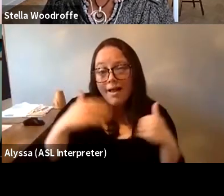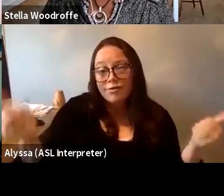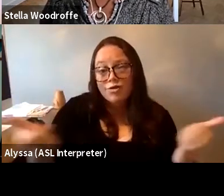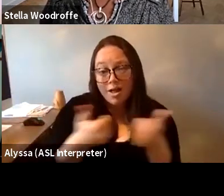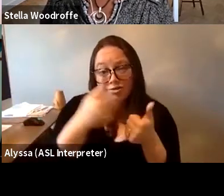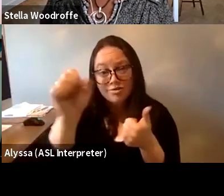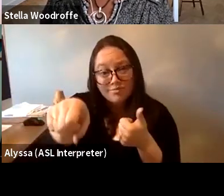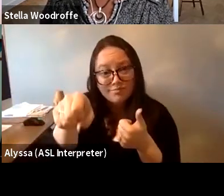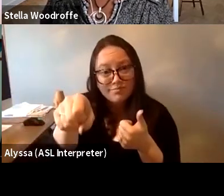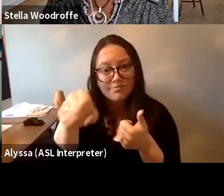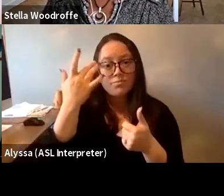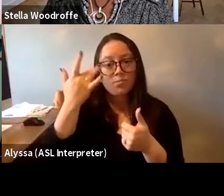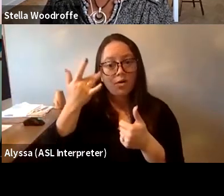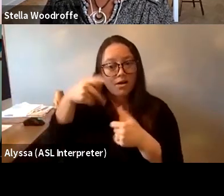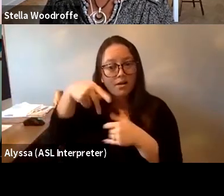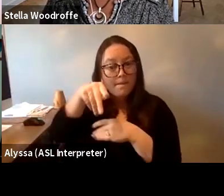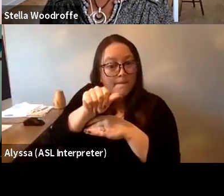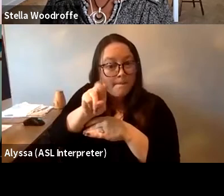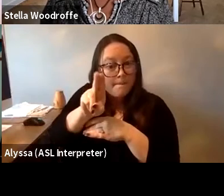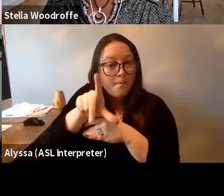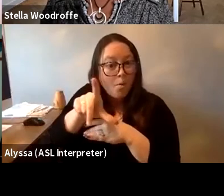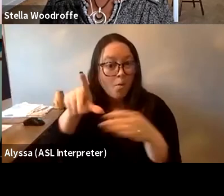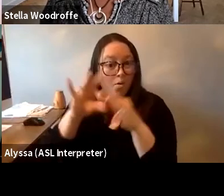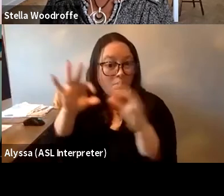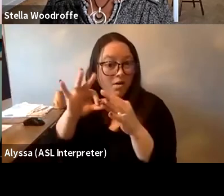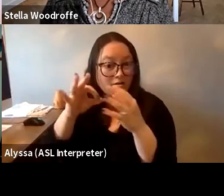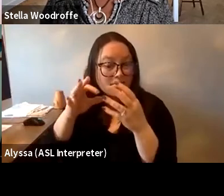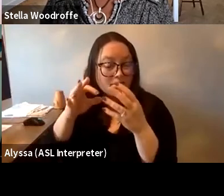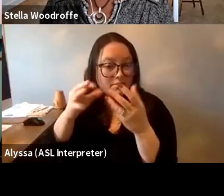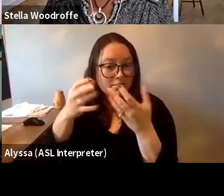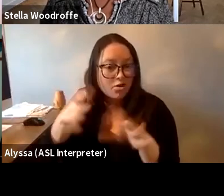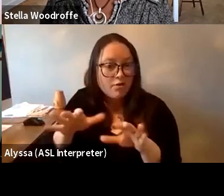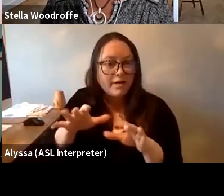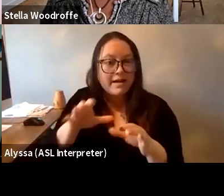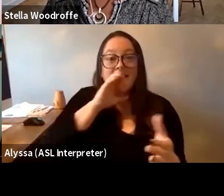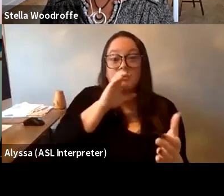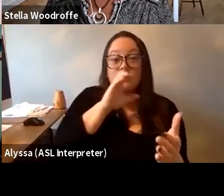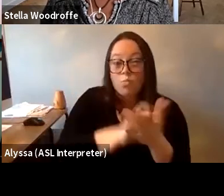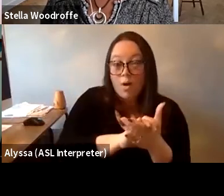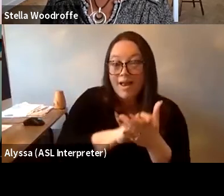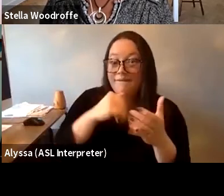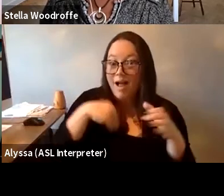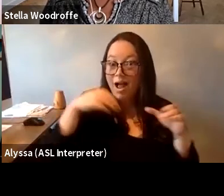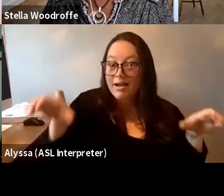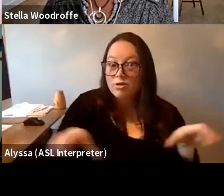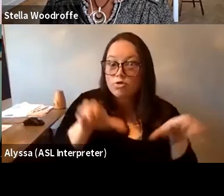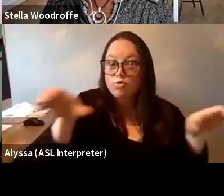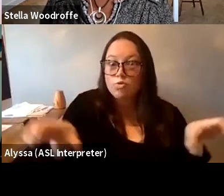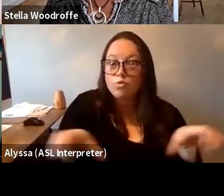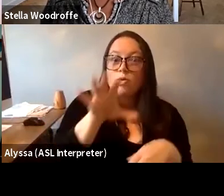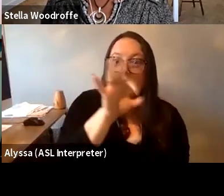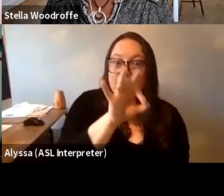as, as a wife, I do 9999.99% of the people work, the